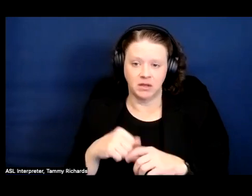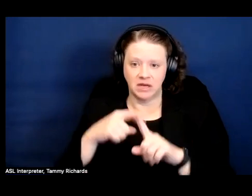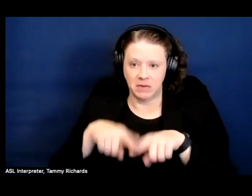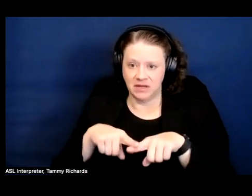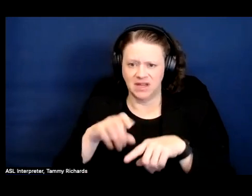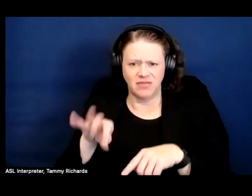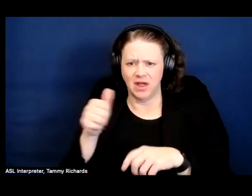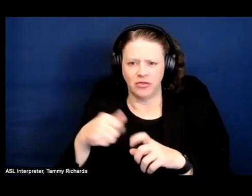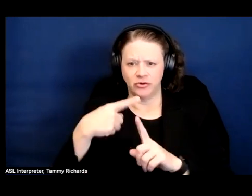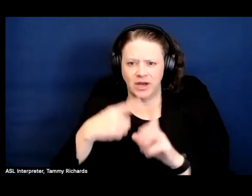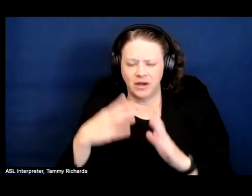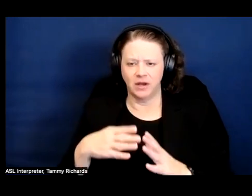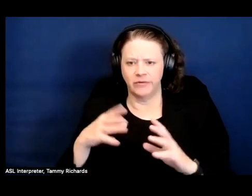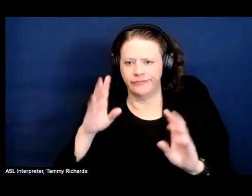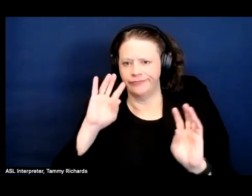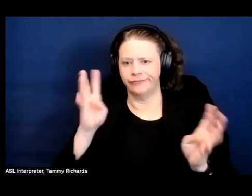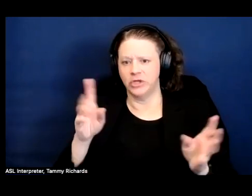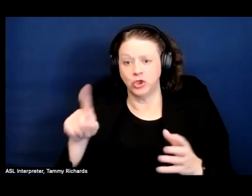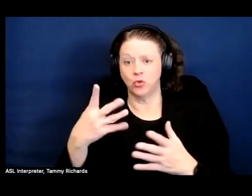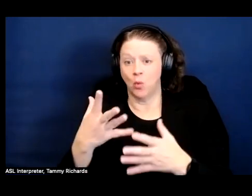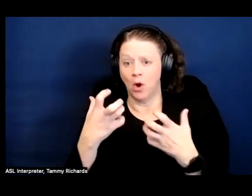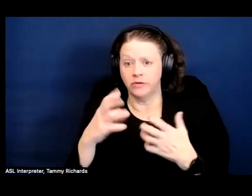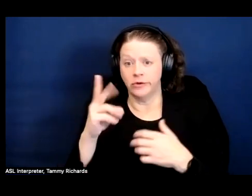things like that or are going to be illegal as well.